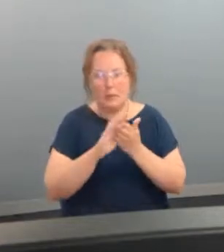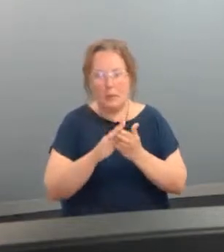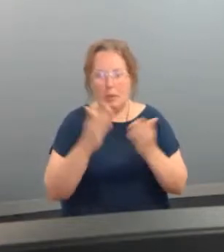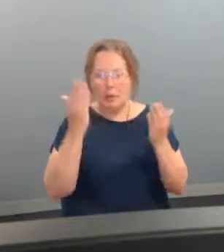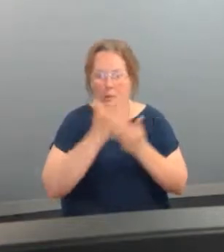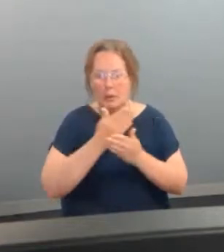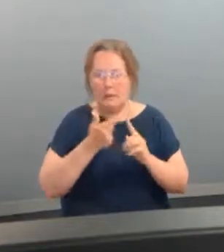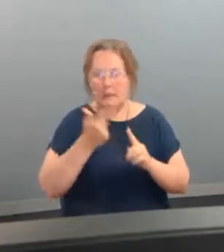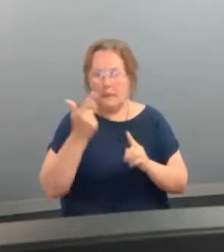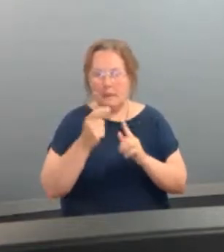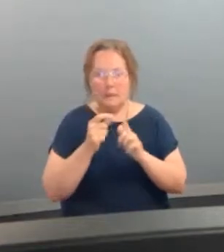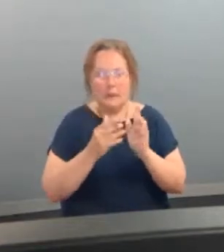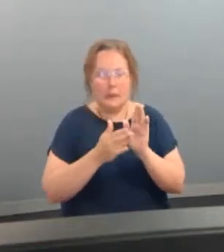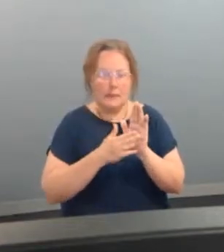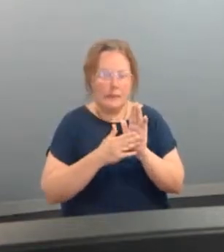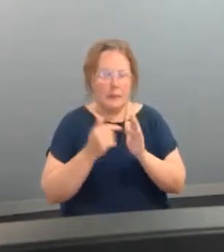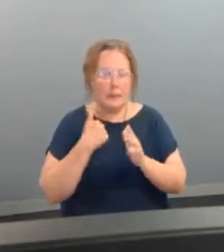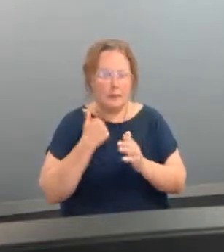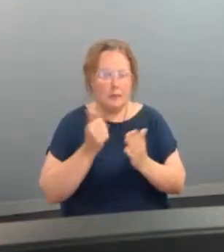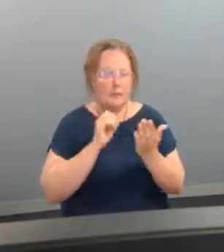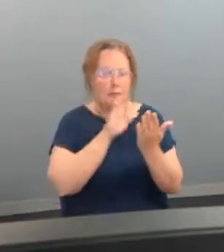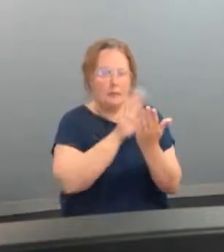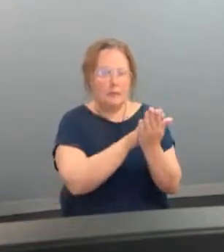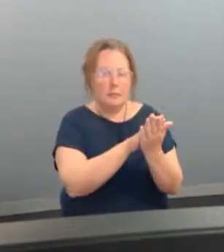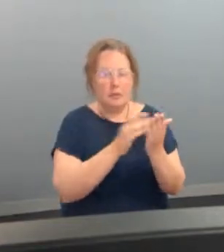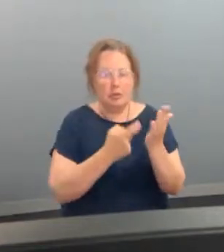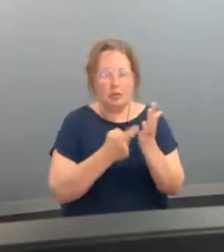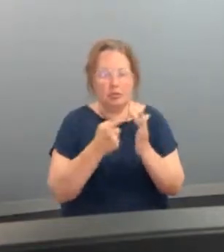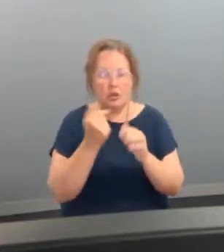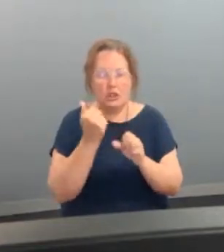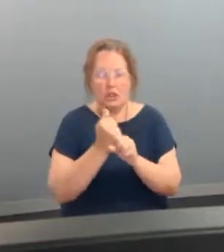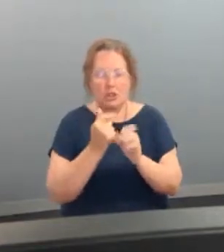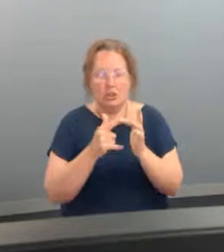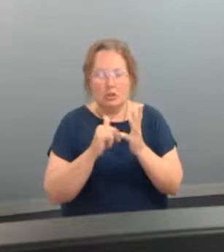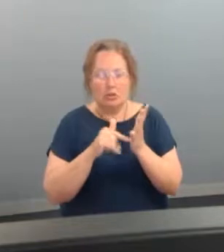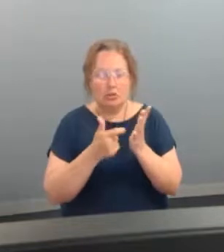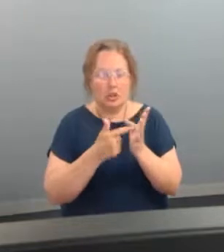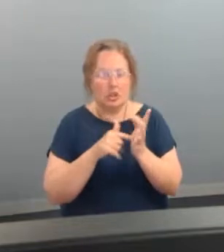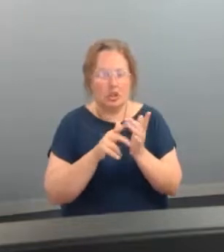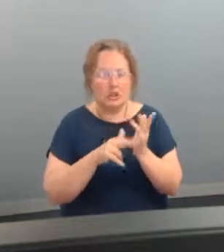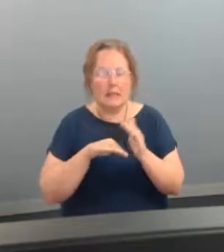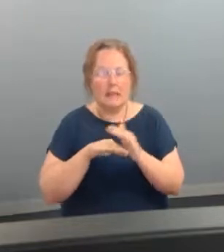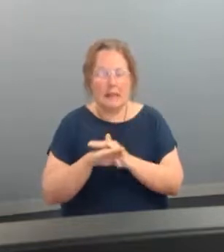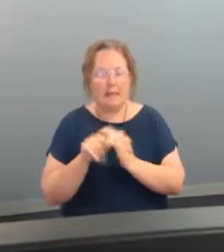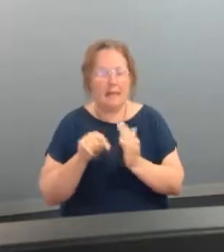a young person who is a NDIA